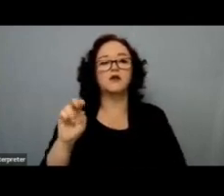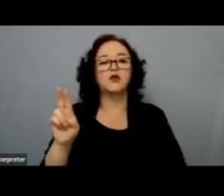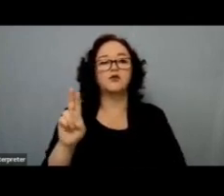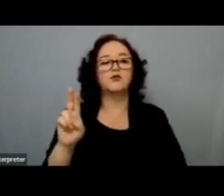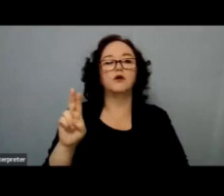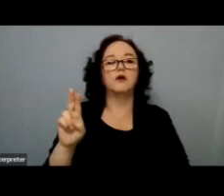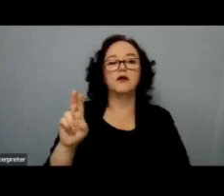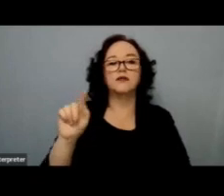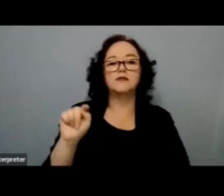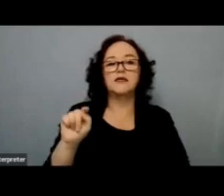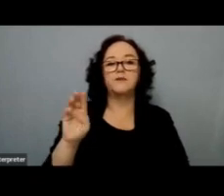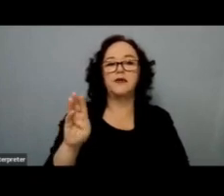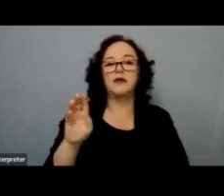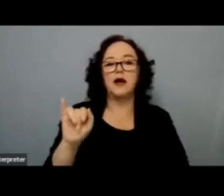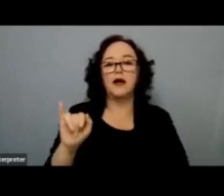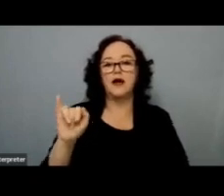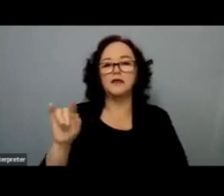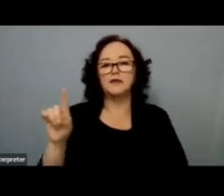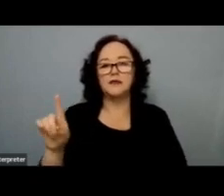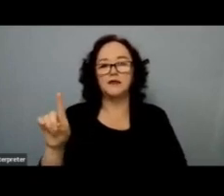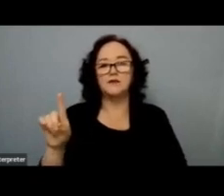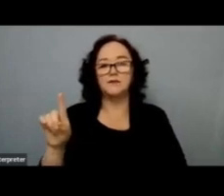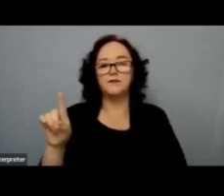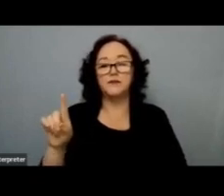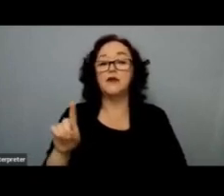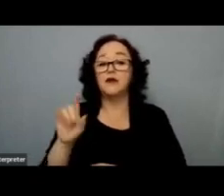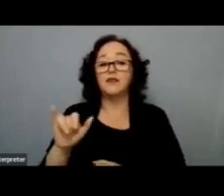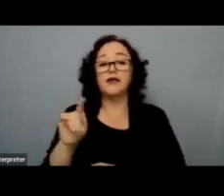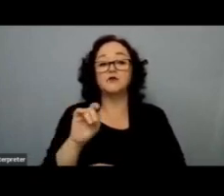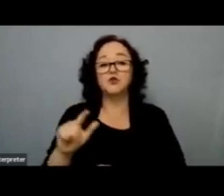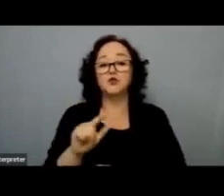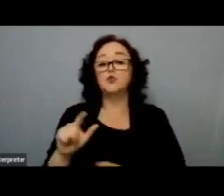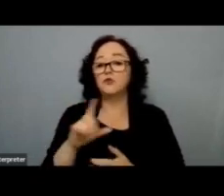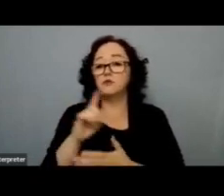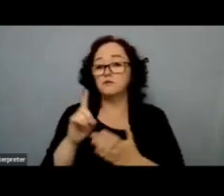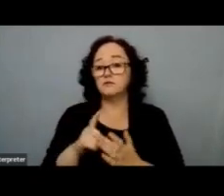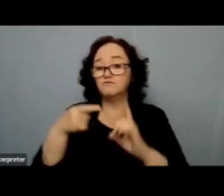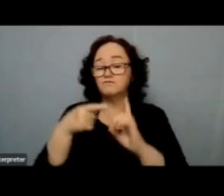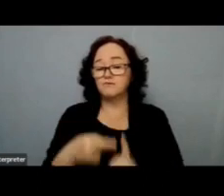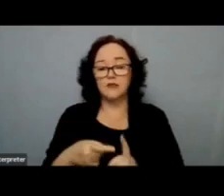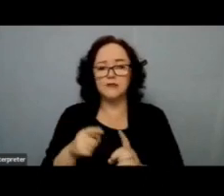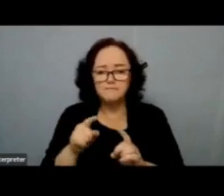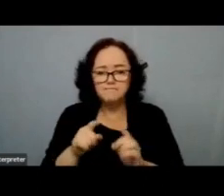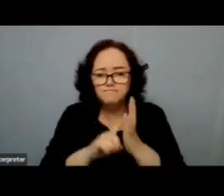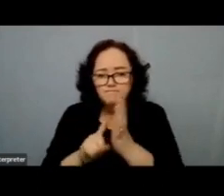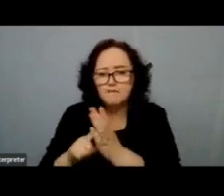tool was originally designed to discover any lifetime history of traumatic brain injury. But